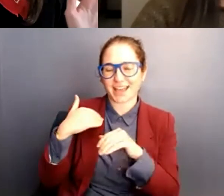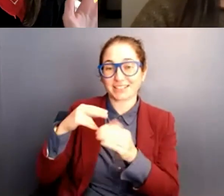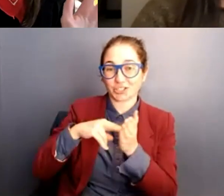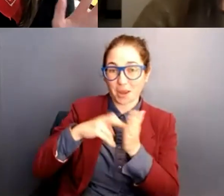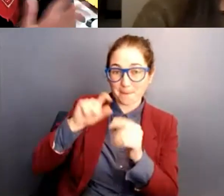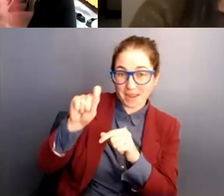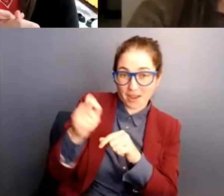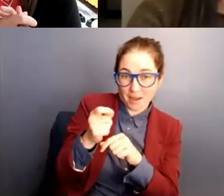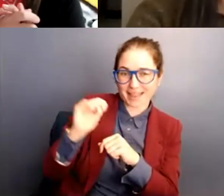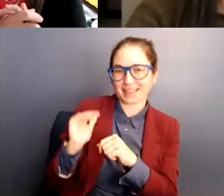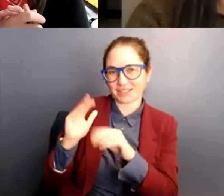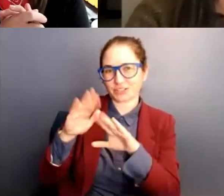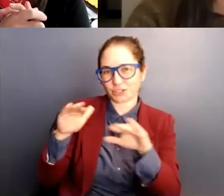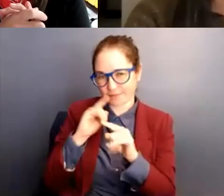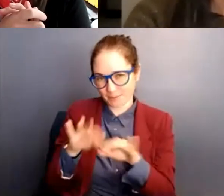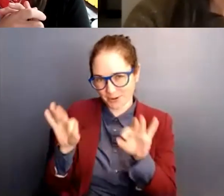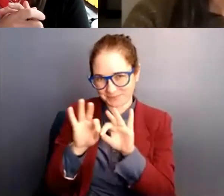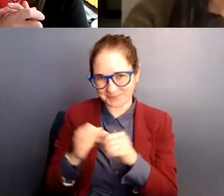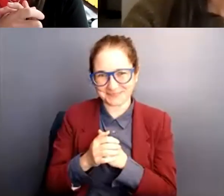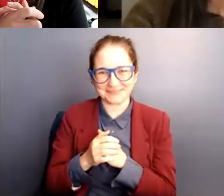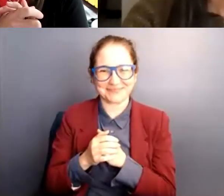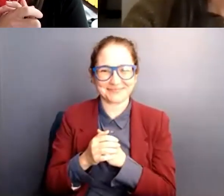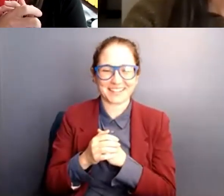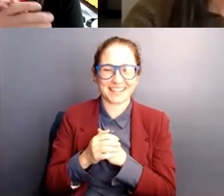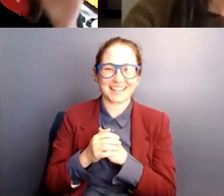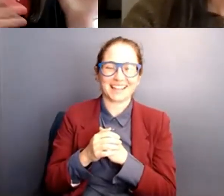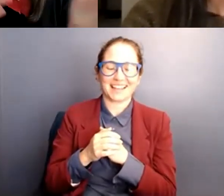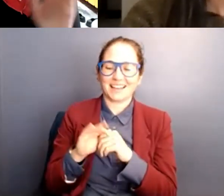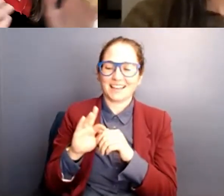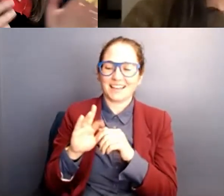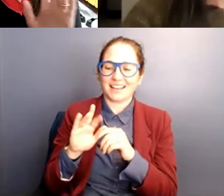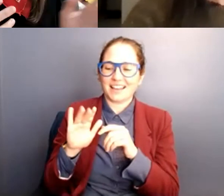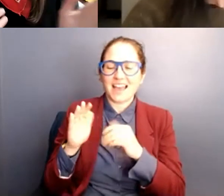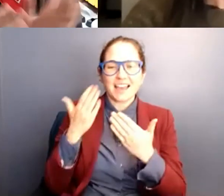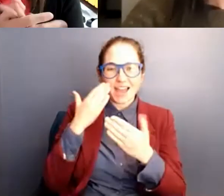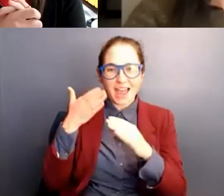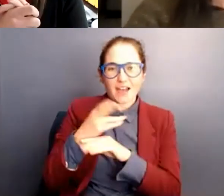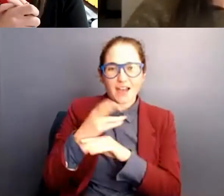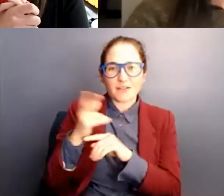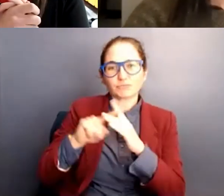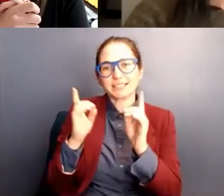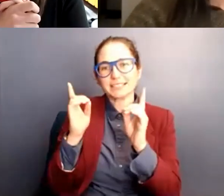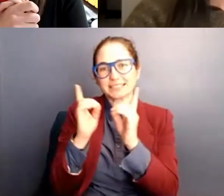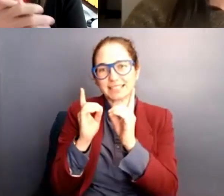after we started dating, you know, he became -- he got more